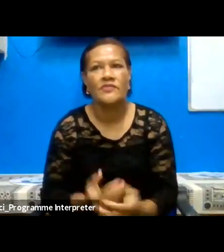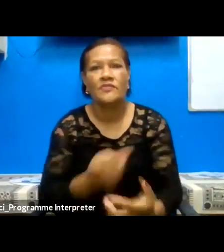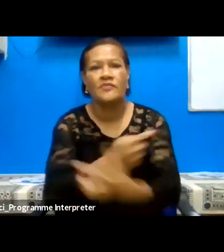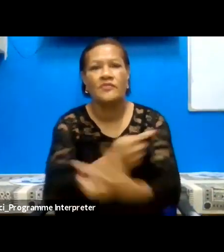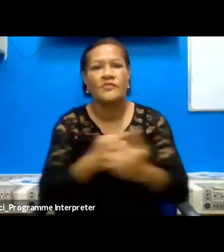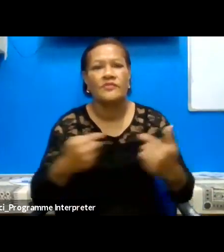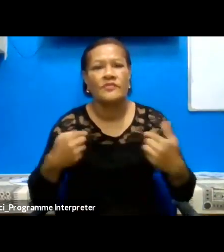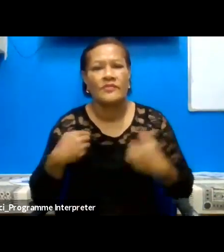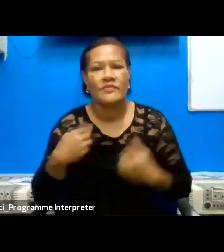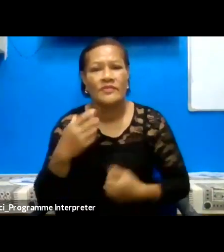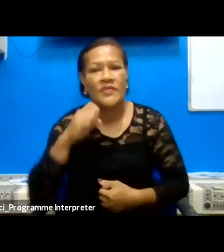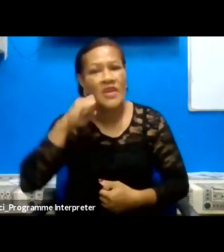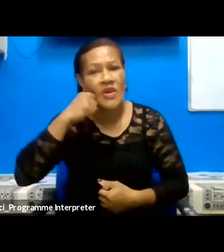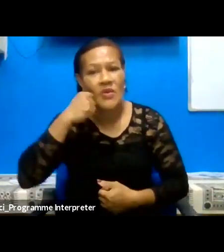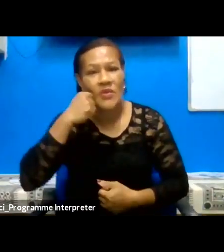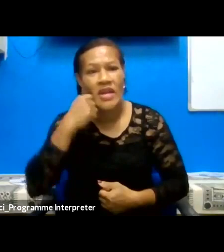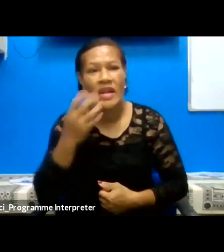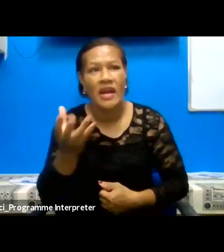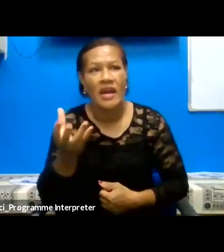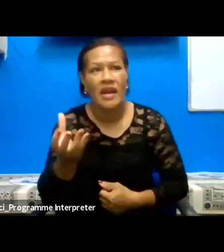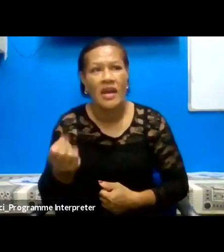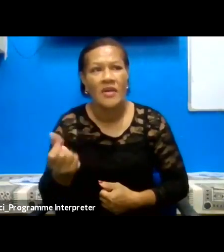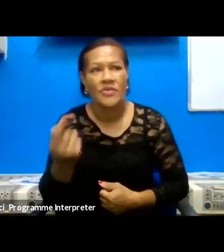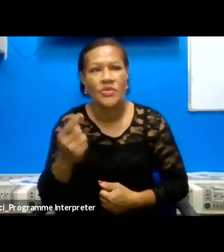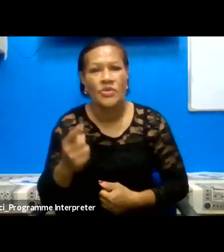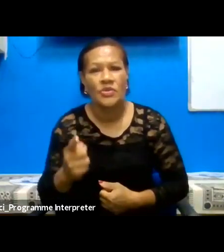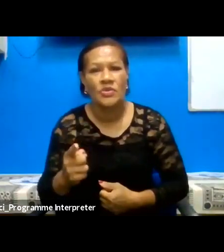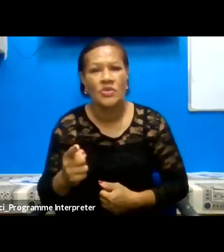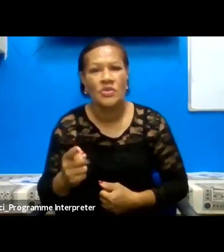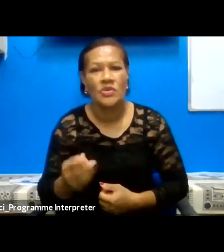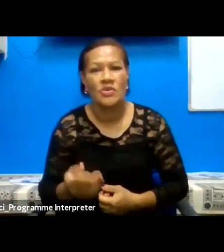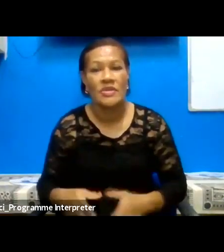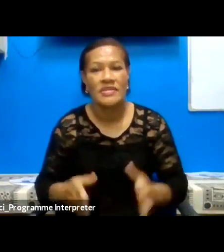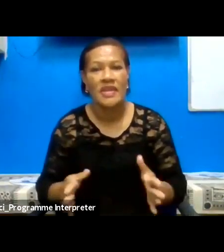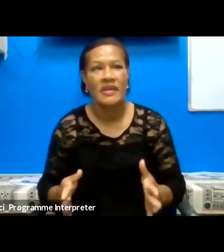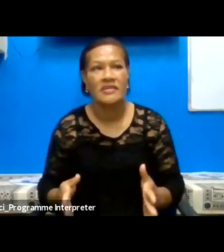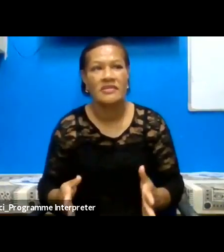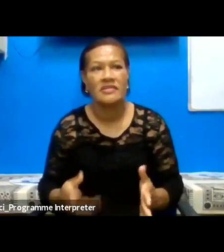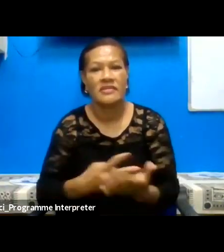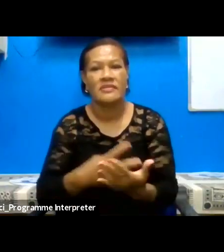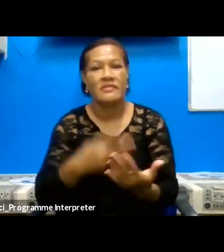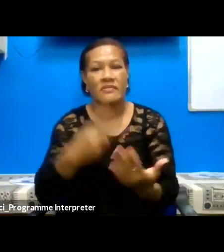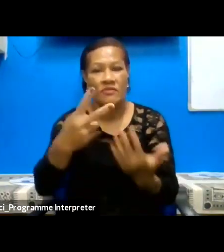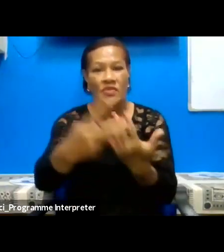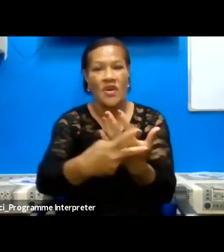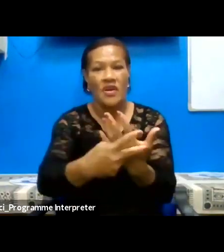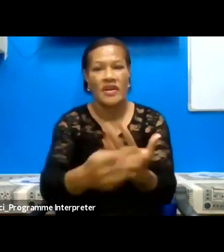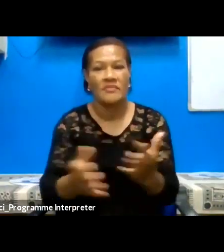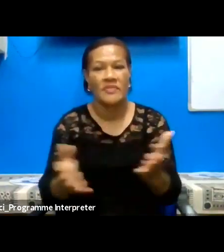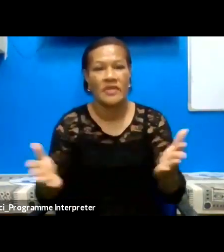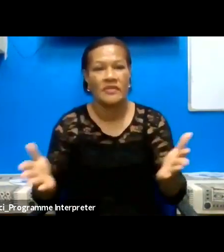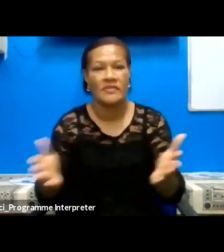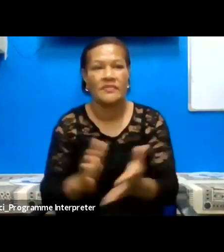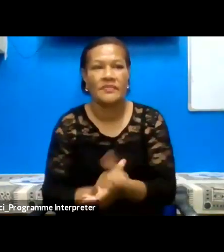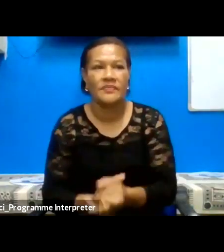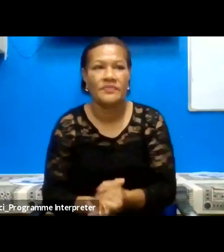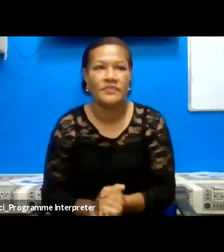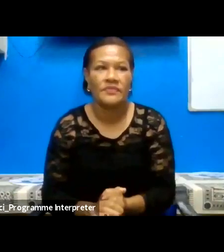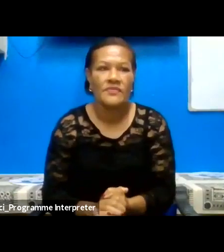form and we have the new forms of ways of communication. Now,